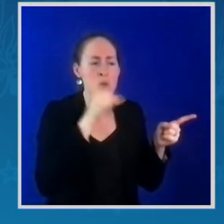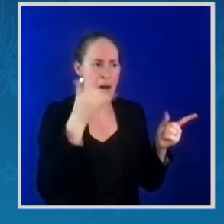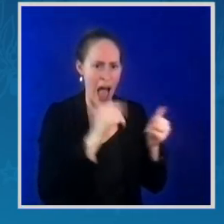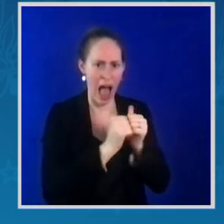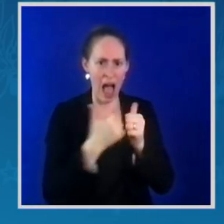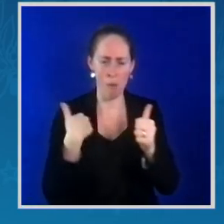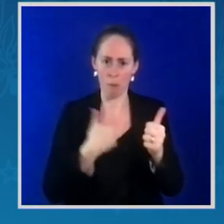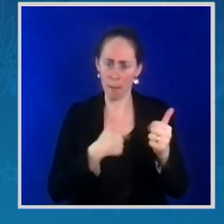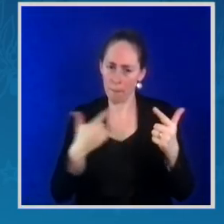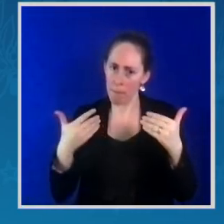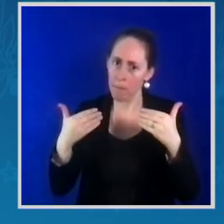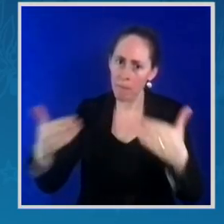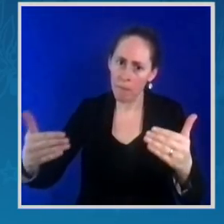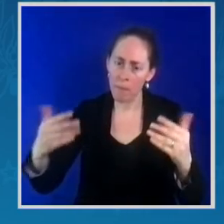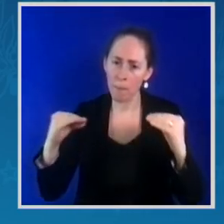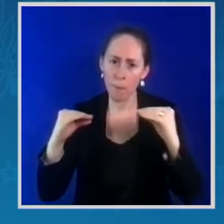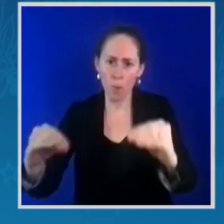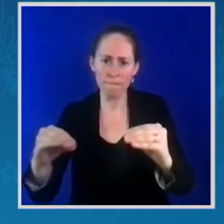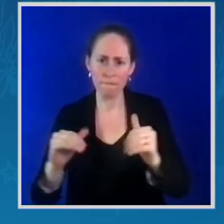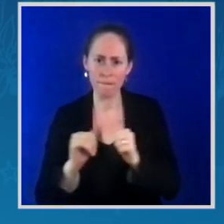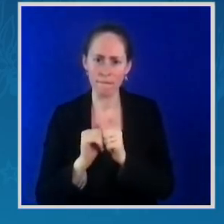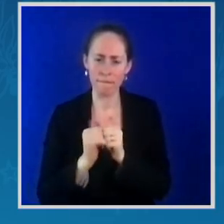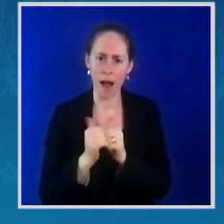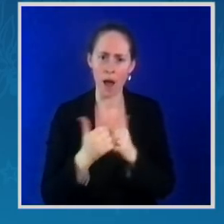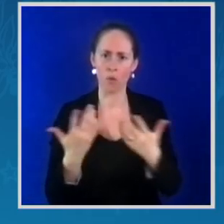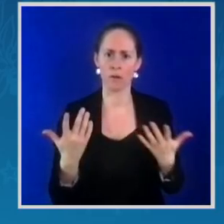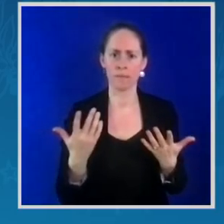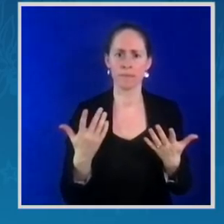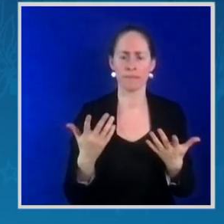How are you going to use your bully pulpit on this particular issue?